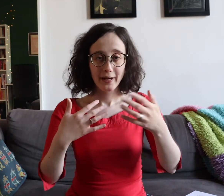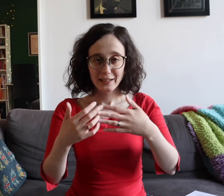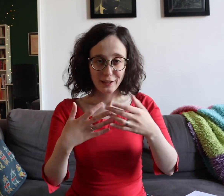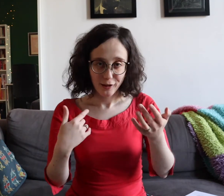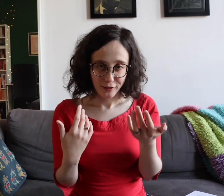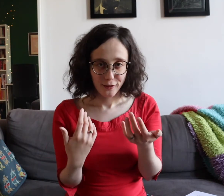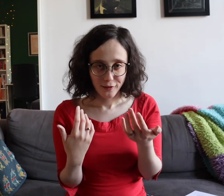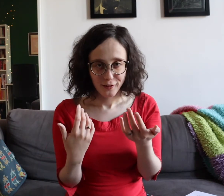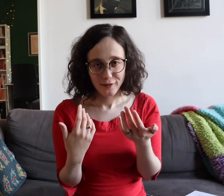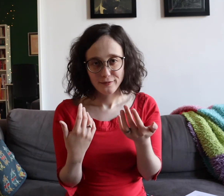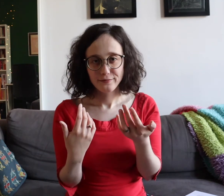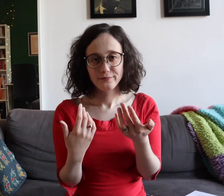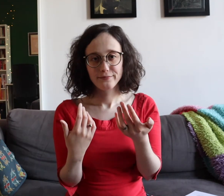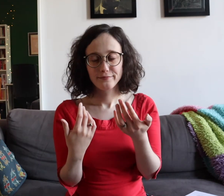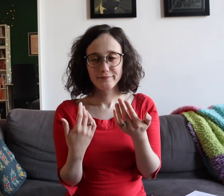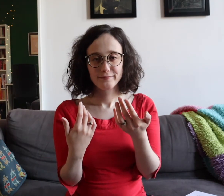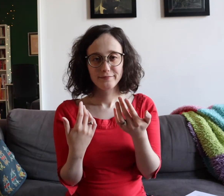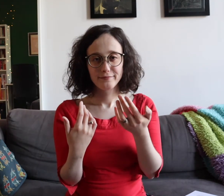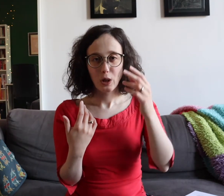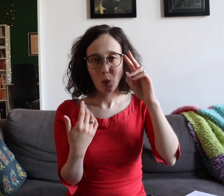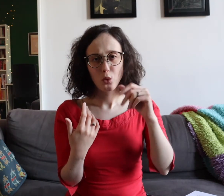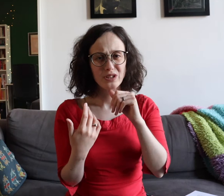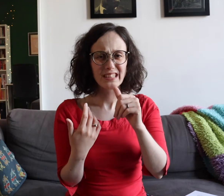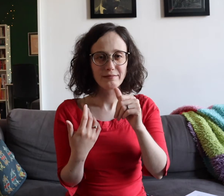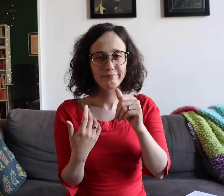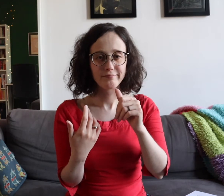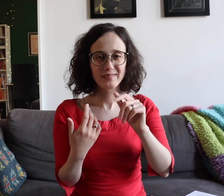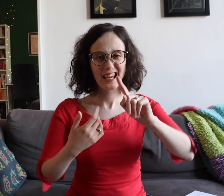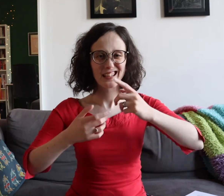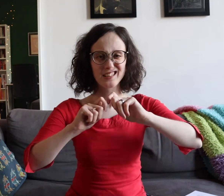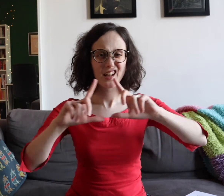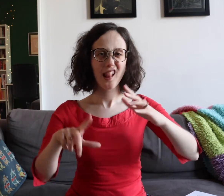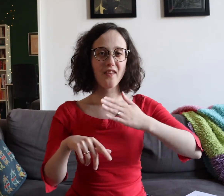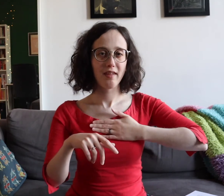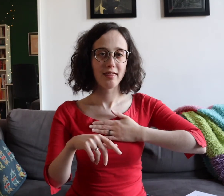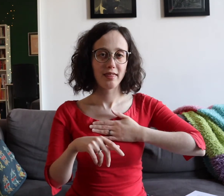It doesn't matter that much, it's just not my first language.